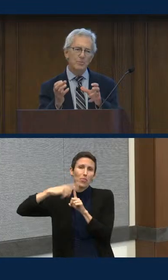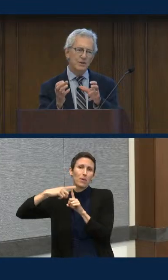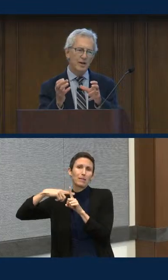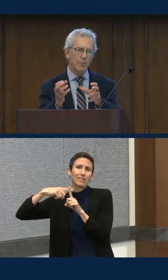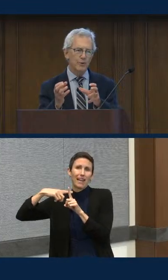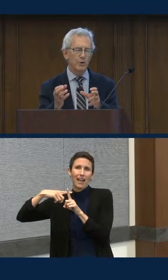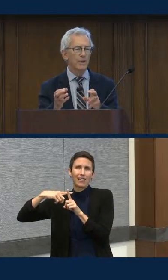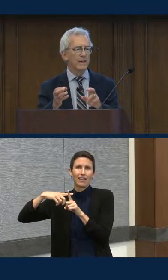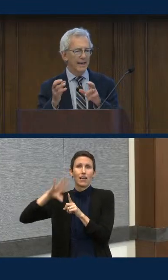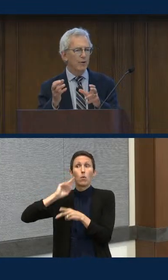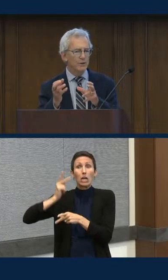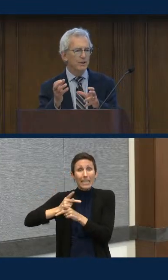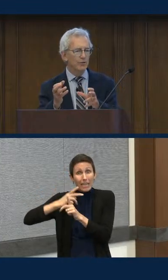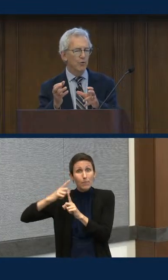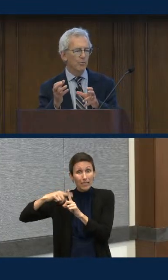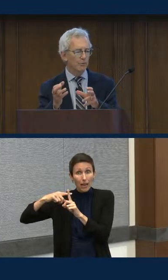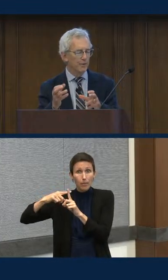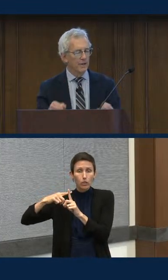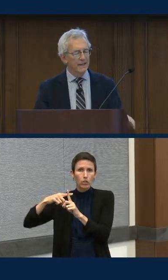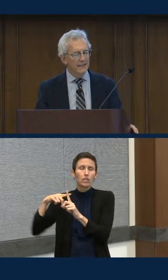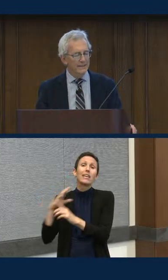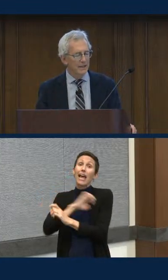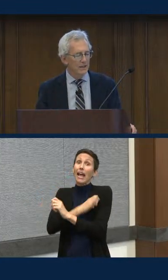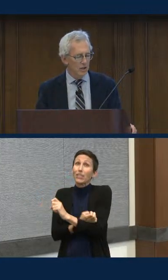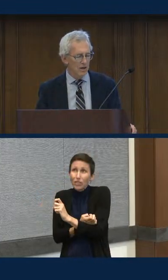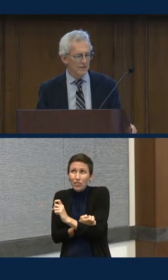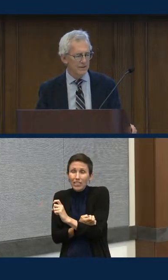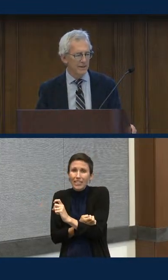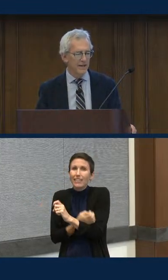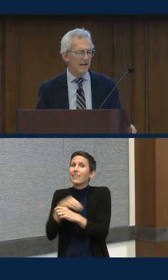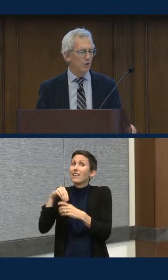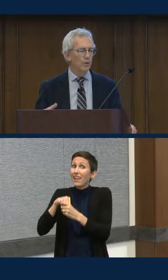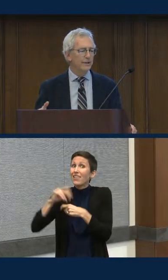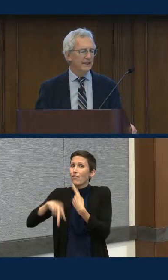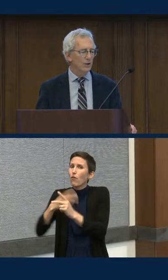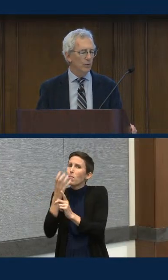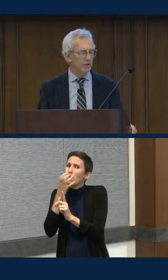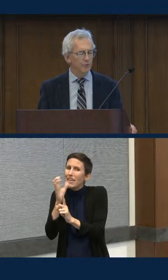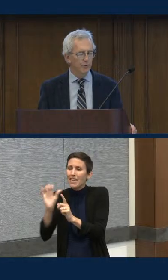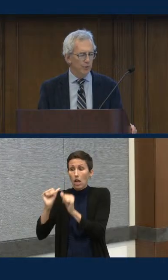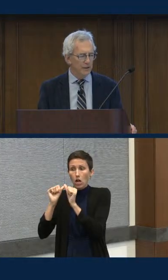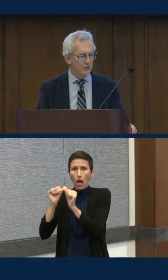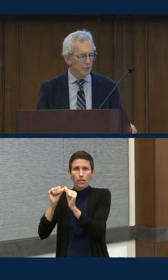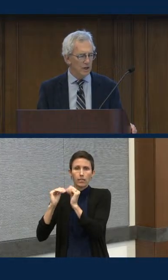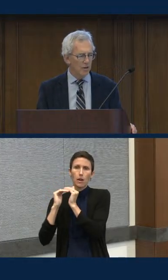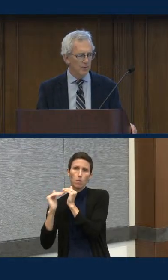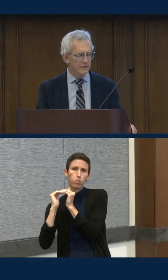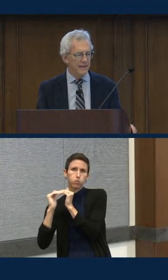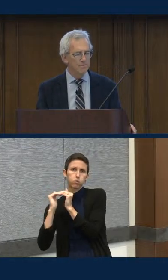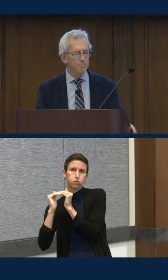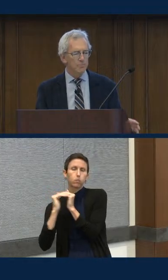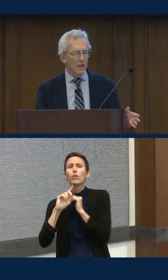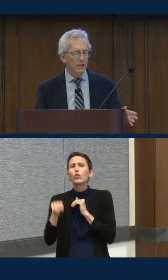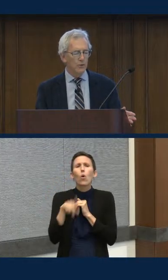temperature, energy in the form of heat constant. You really need a few things to accomplish